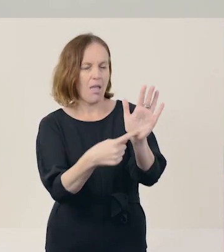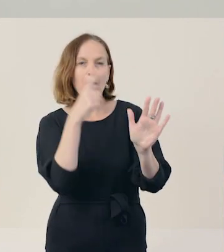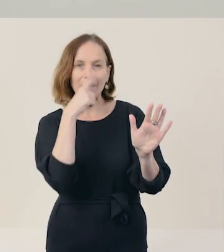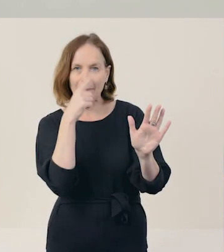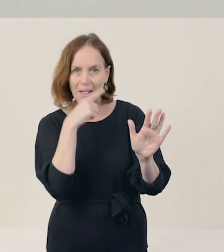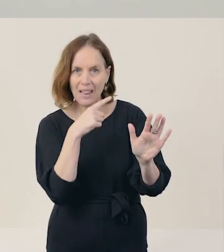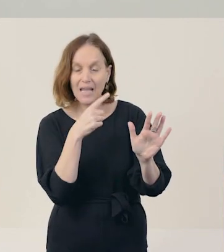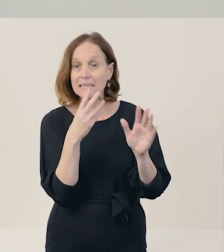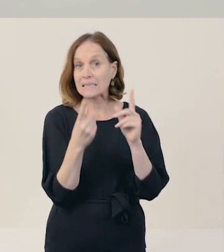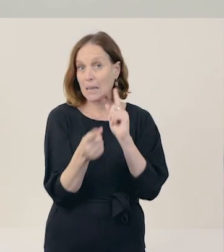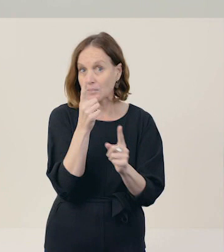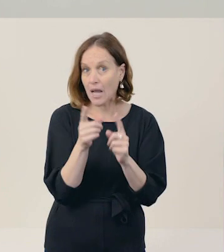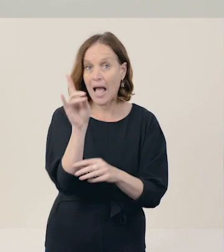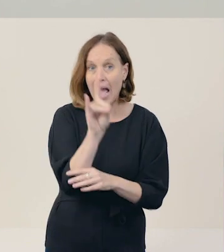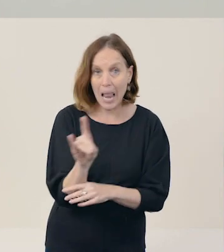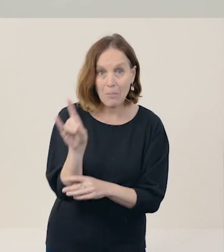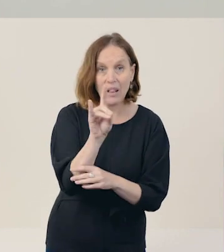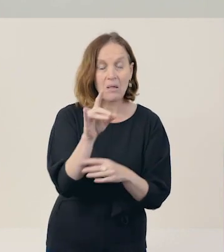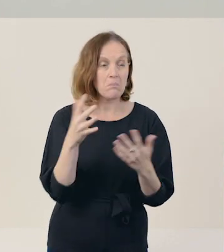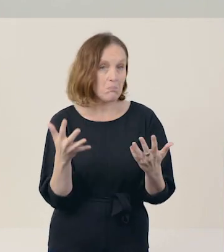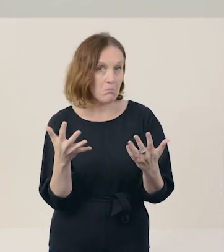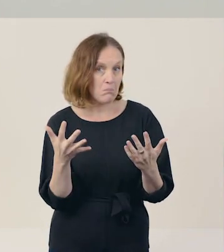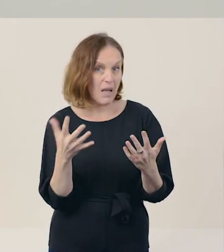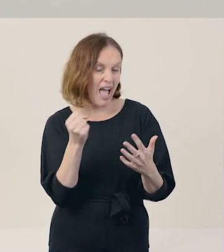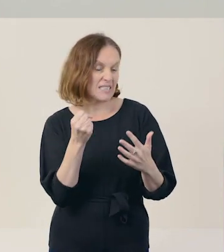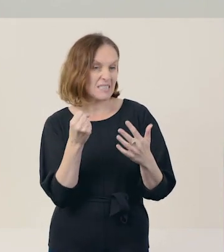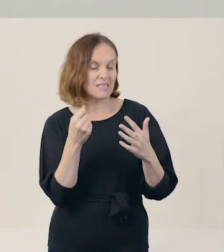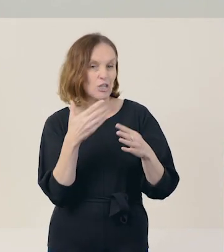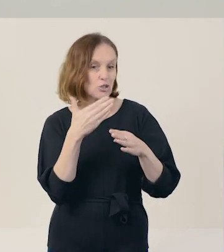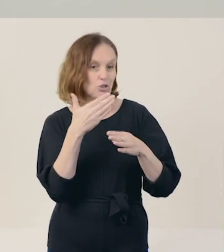or sometimes animals, or other things that have a role in a story,